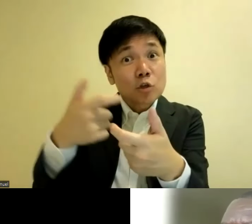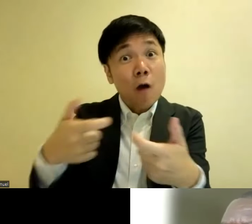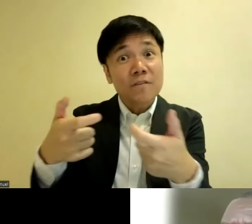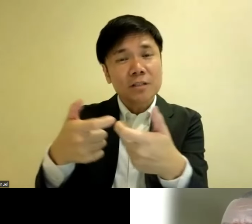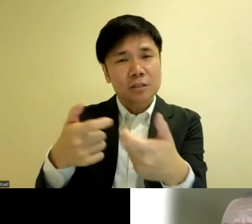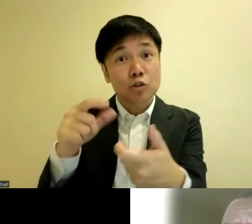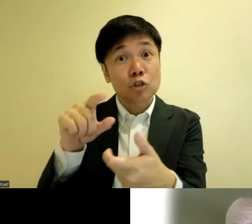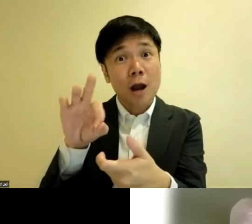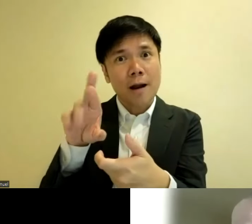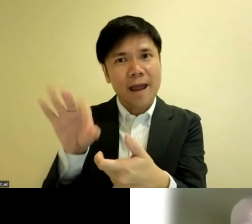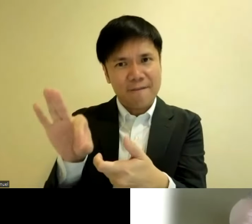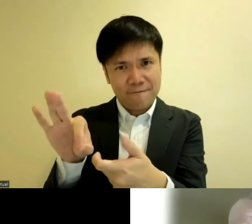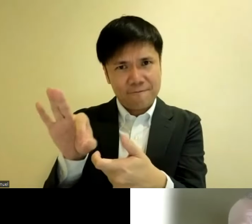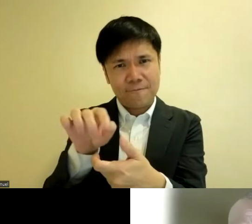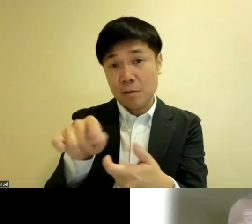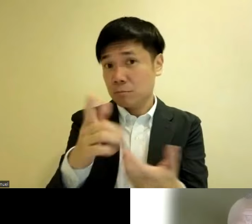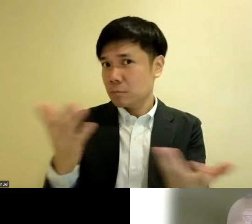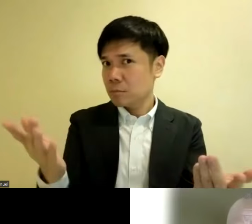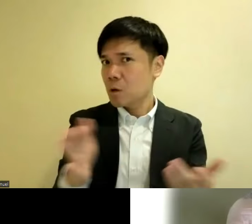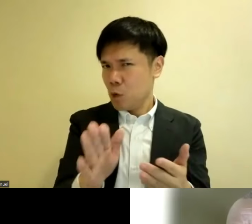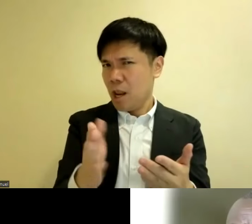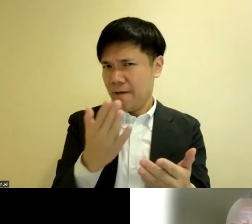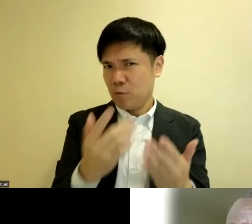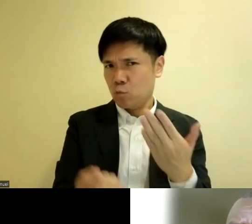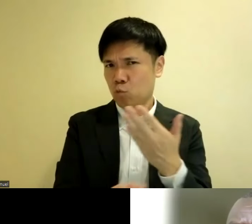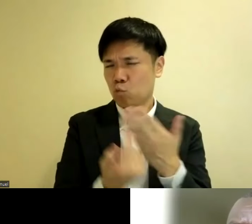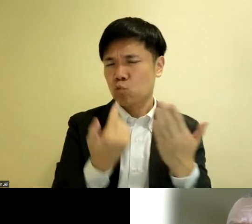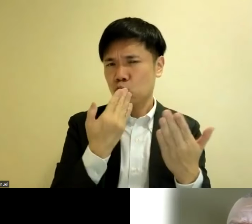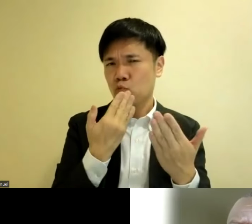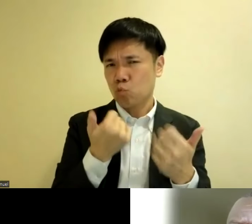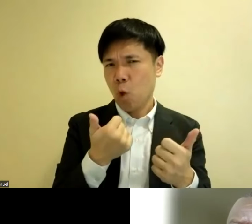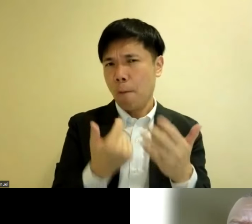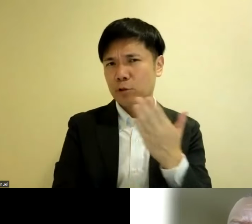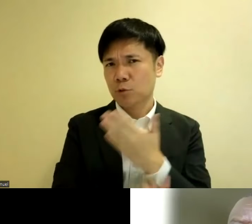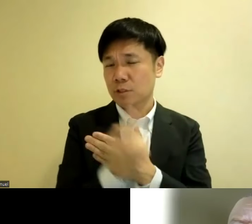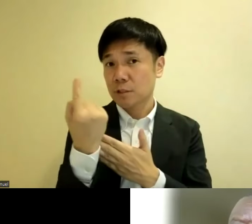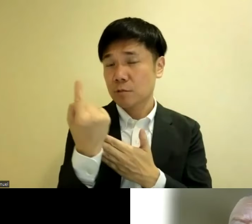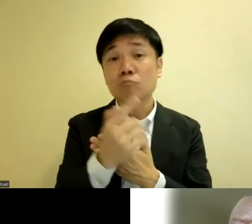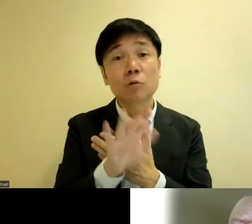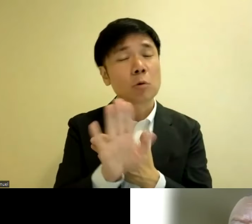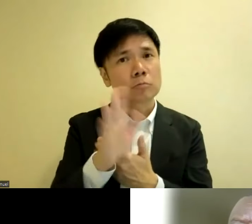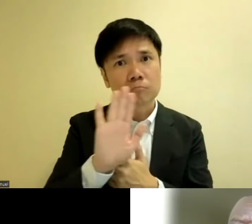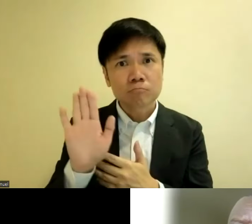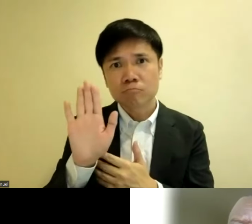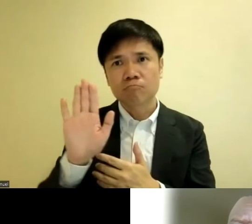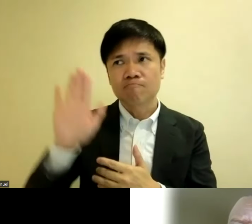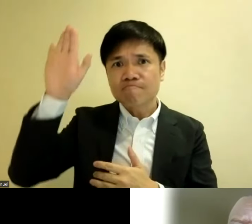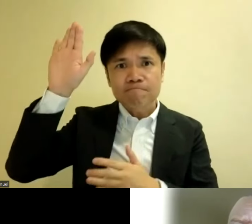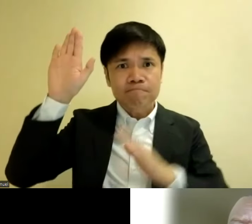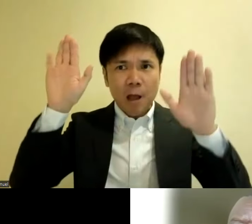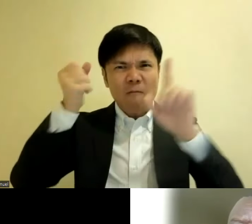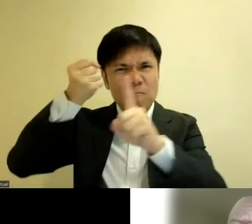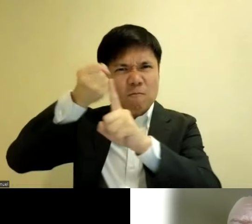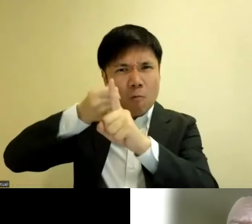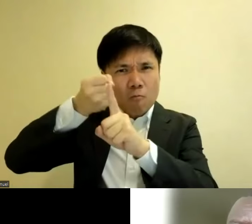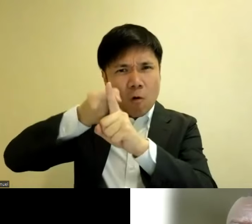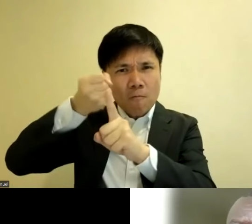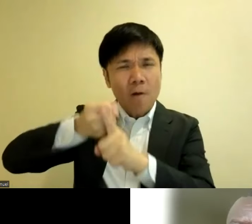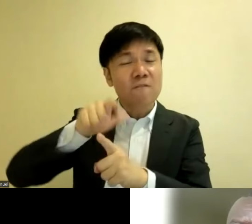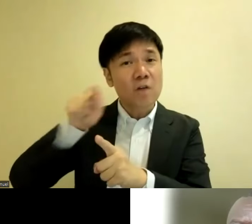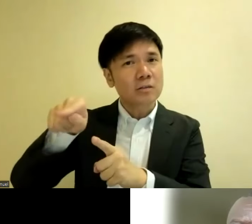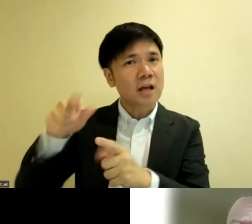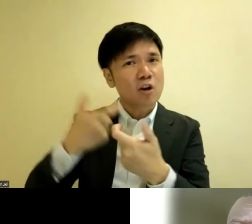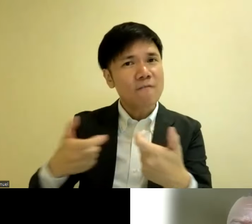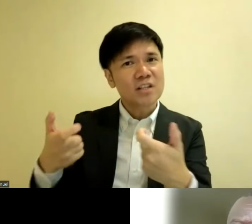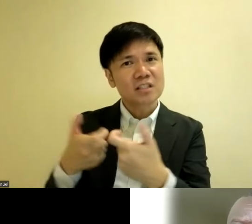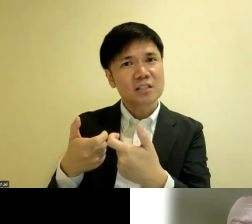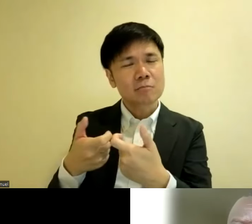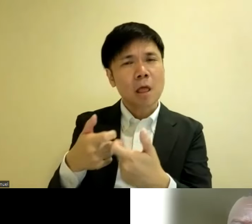I think it will be an opportunity for us to raise our voice, support each other, and meet